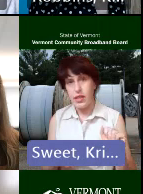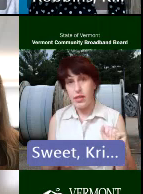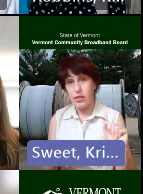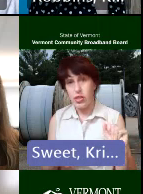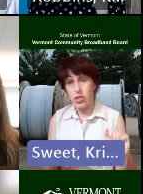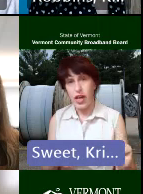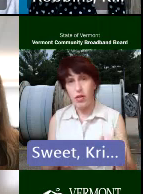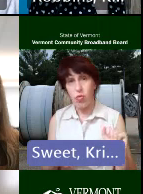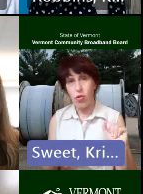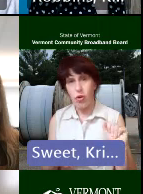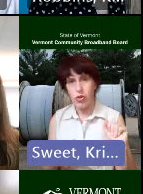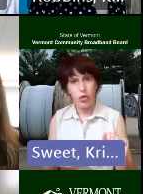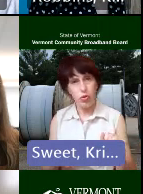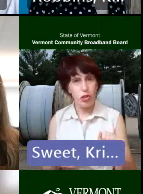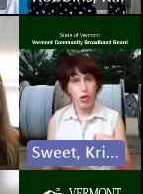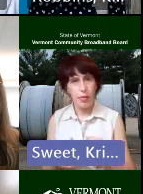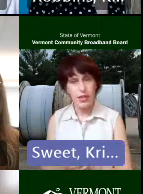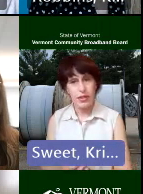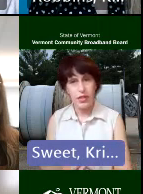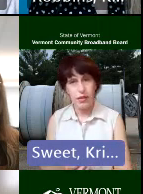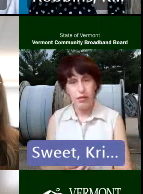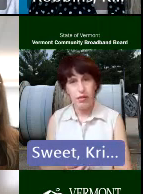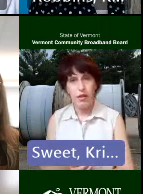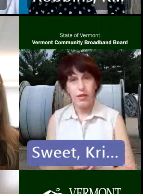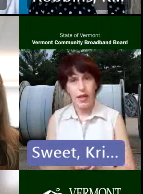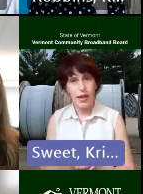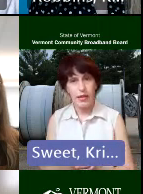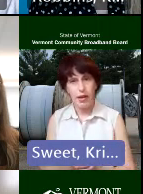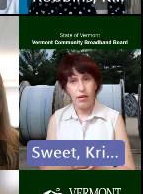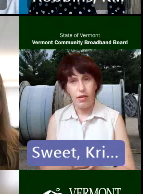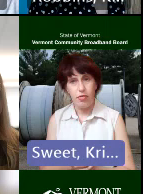comments in the chat, or you can hold your comments until the